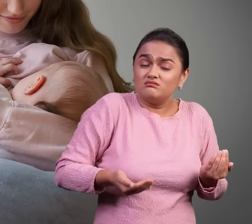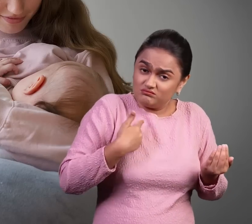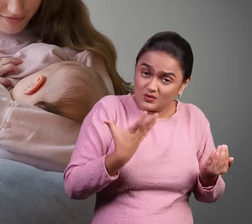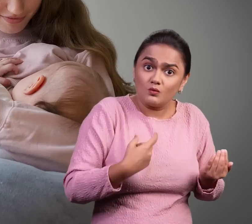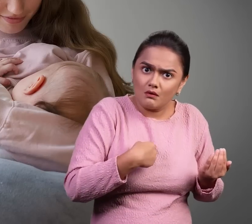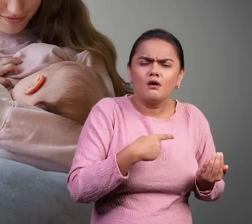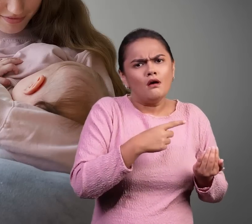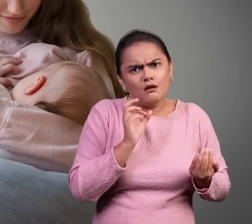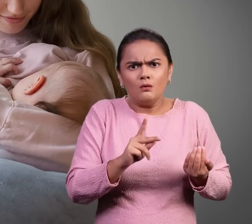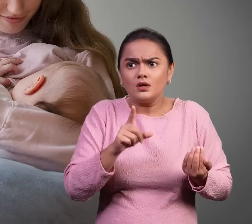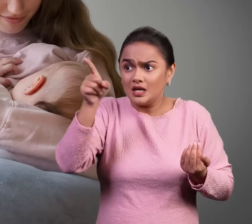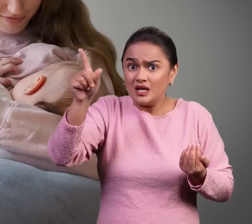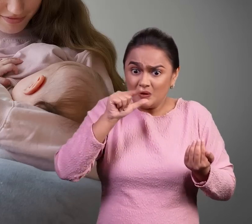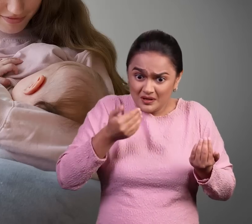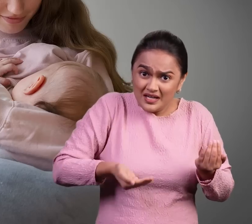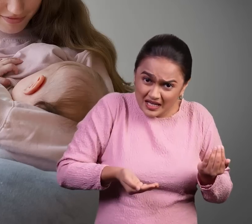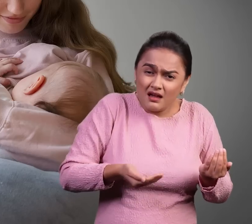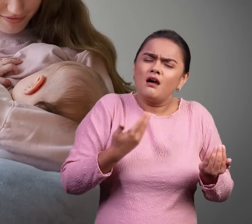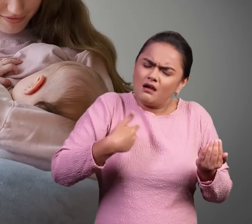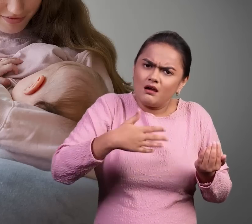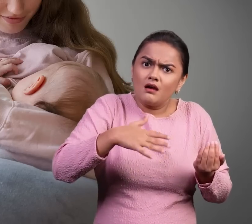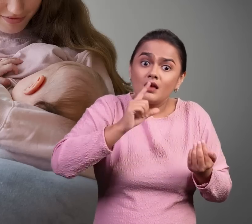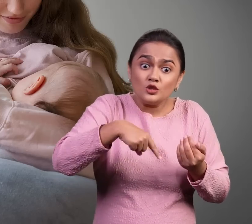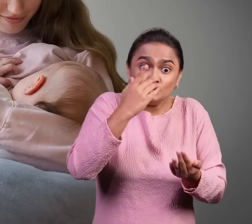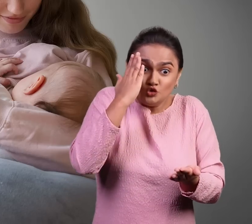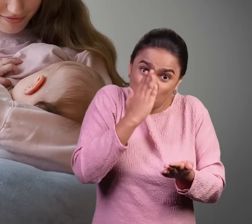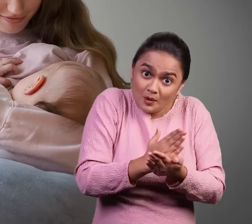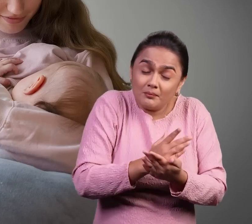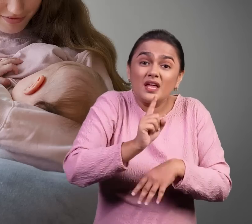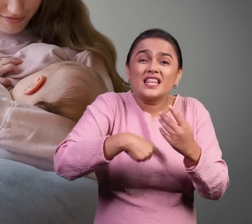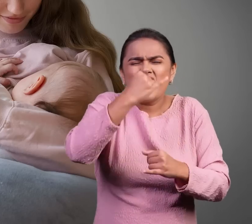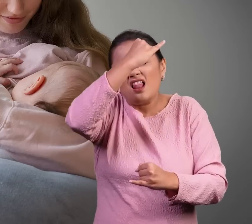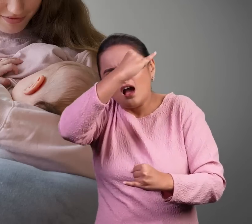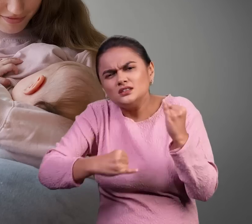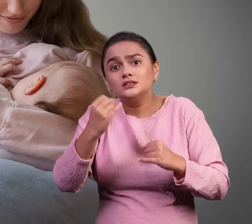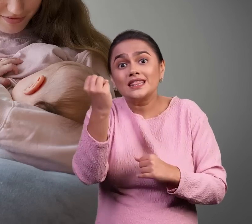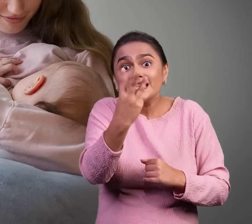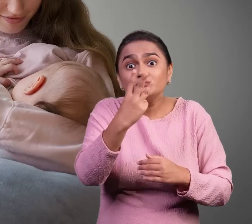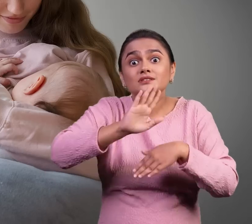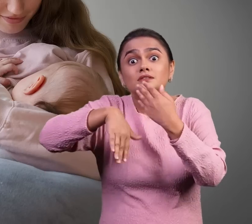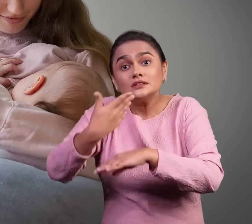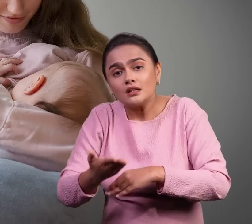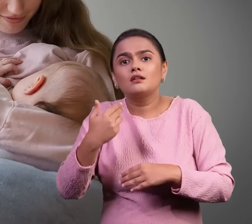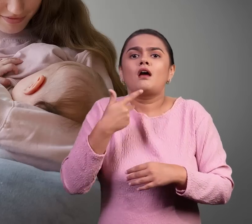In that case, the final report can be done 3 months after the mother stops feeding.